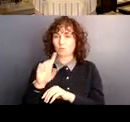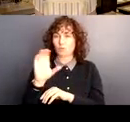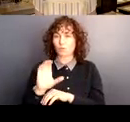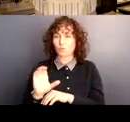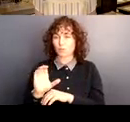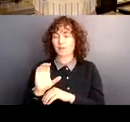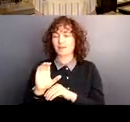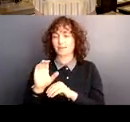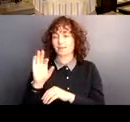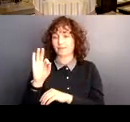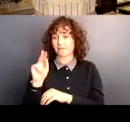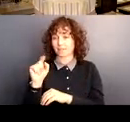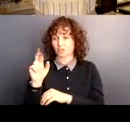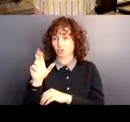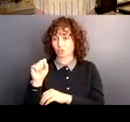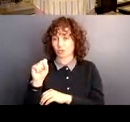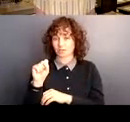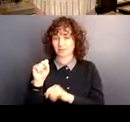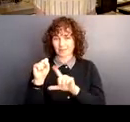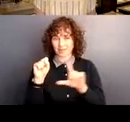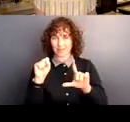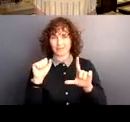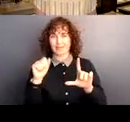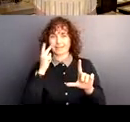On your left you have your microphone